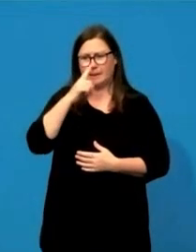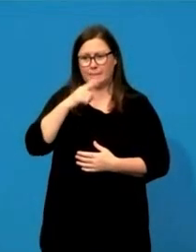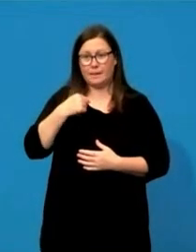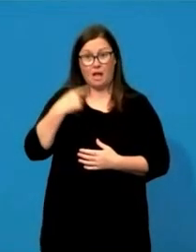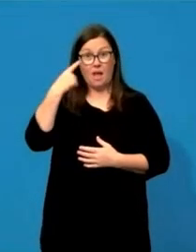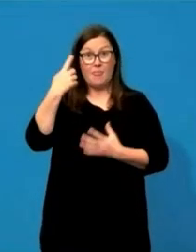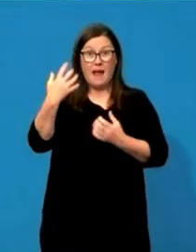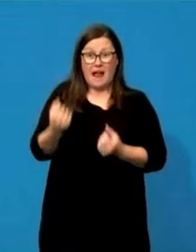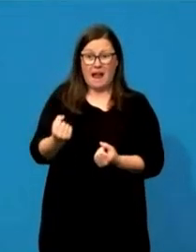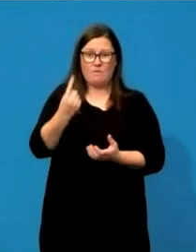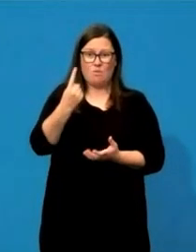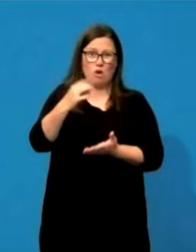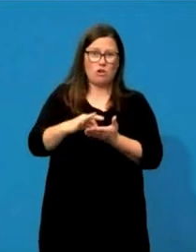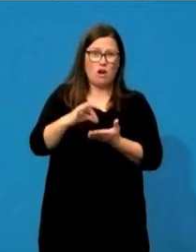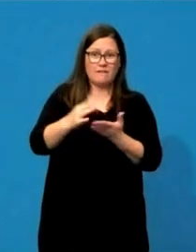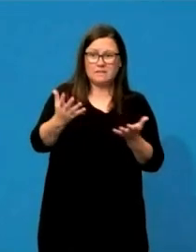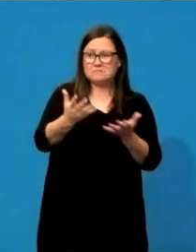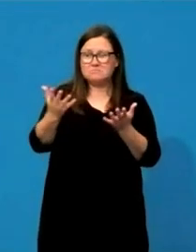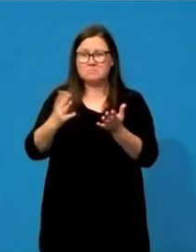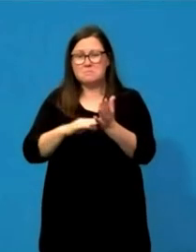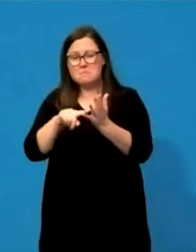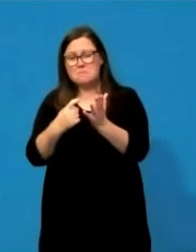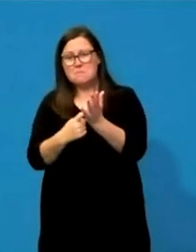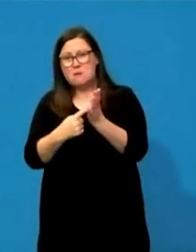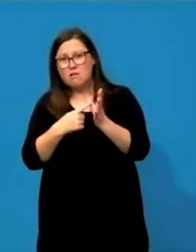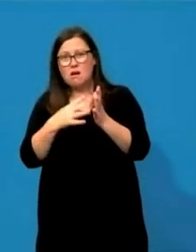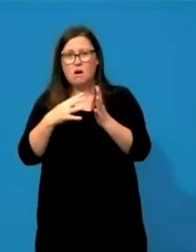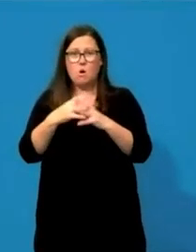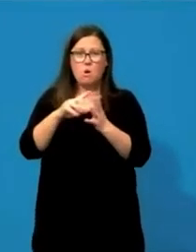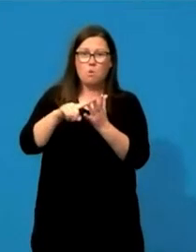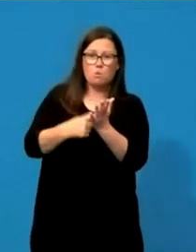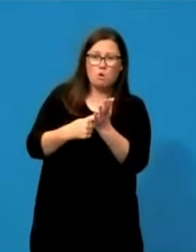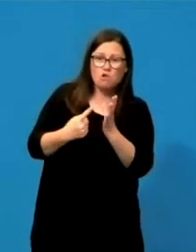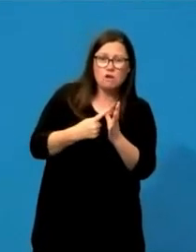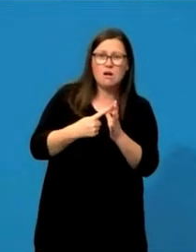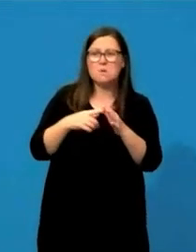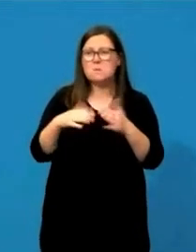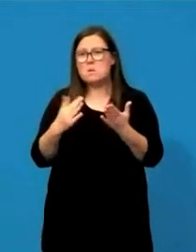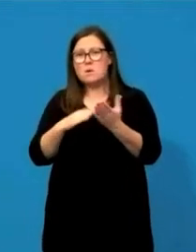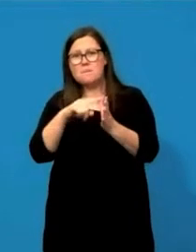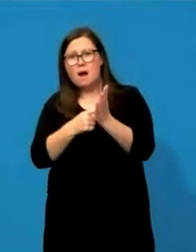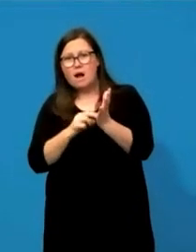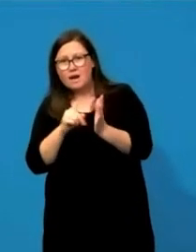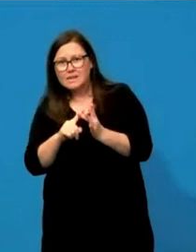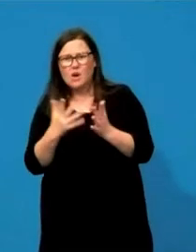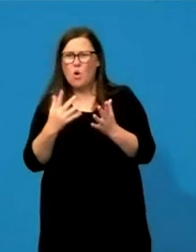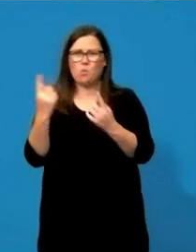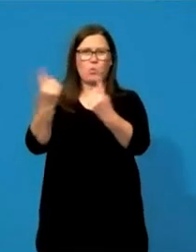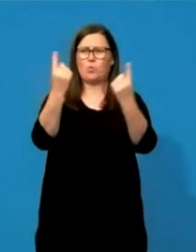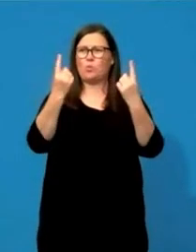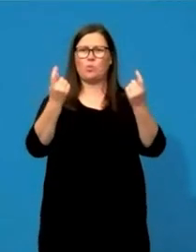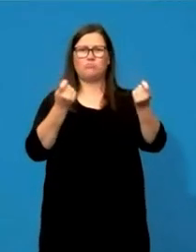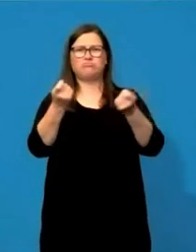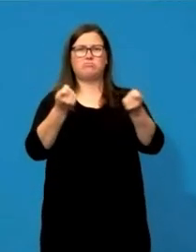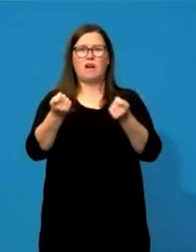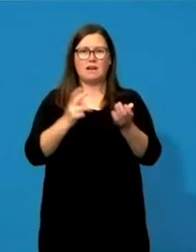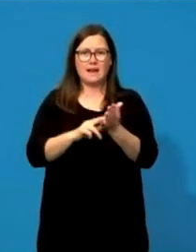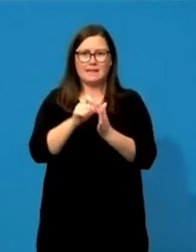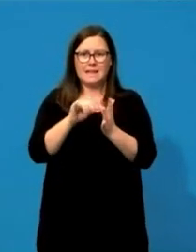wherever, maybe Marnin or Marra Worra or whoever is running NDIS in this Valley, they